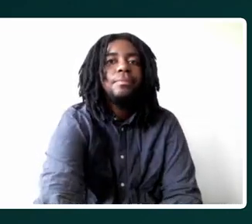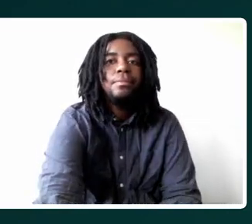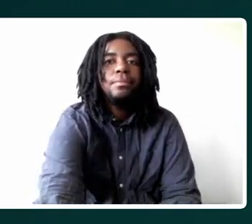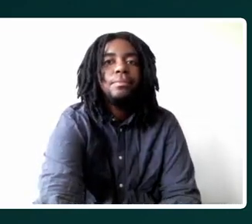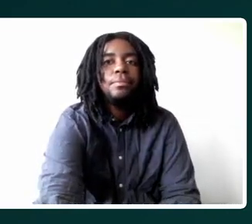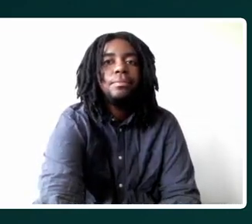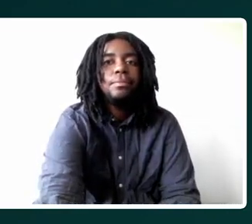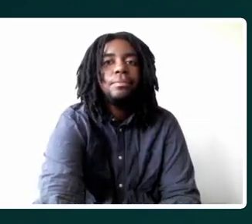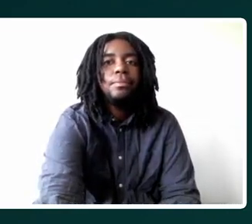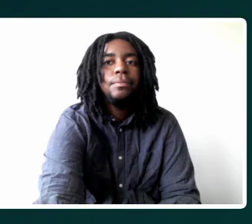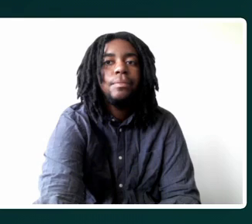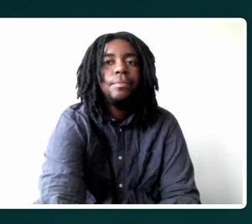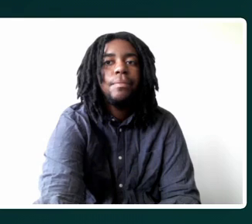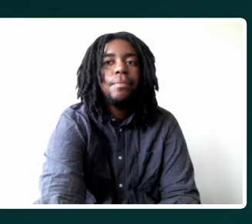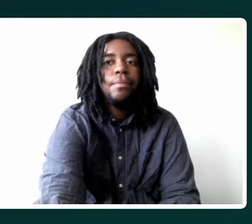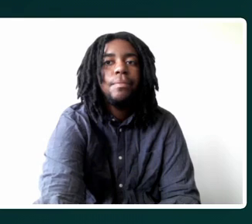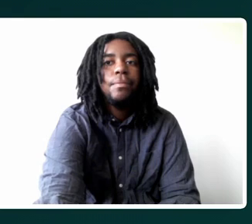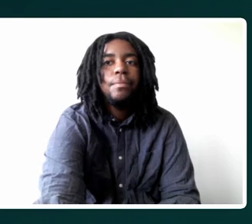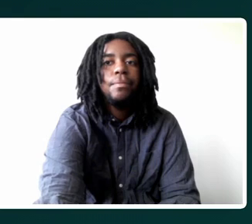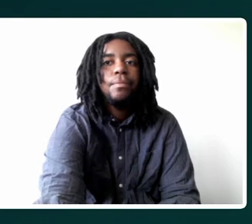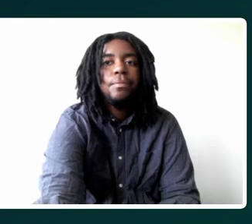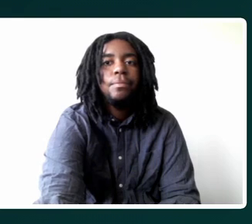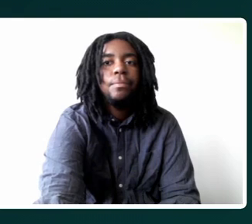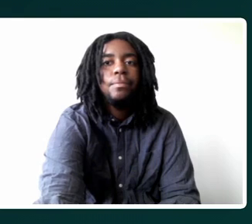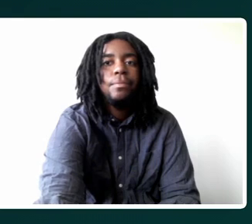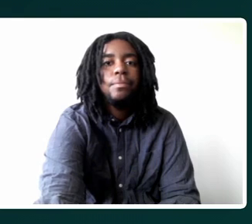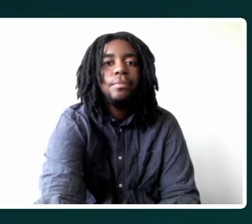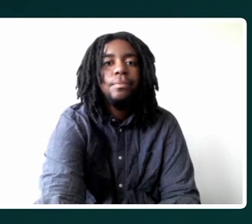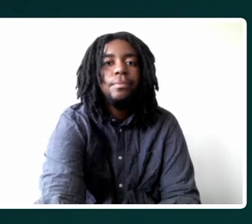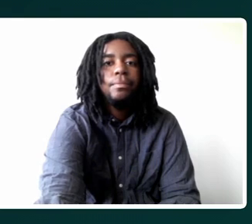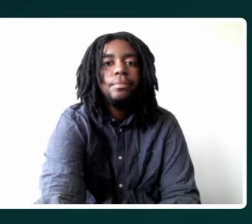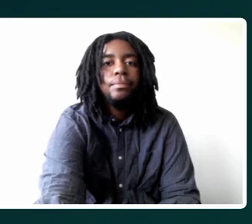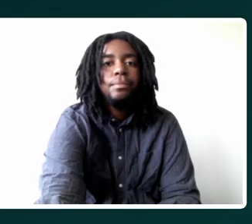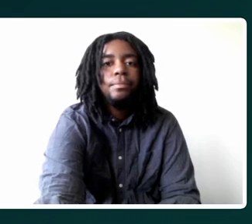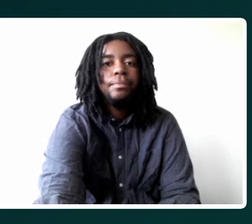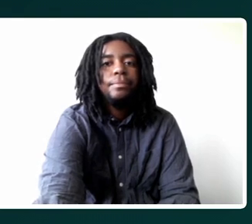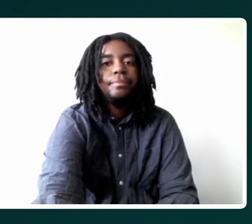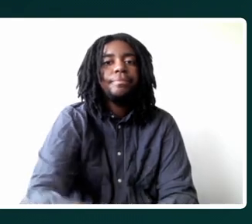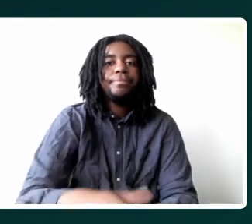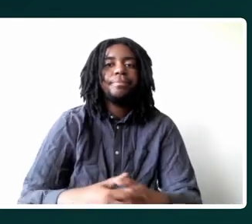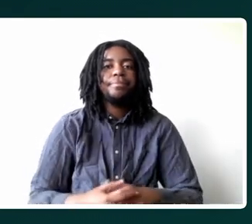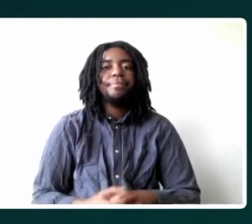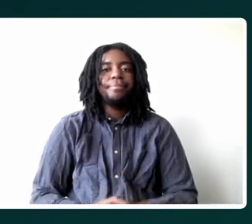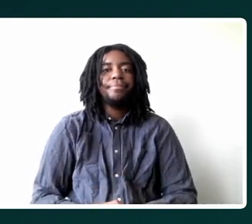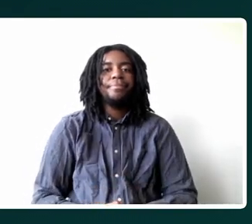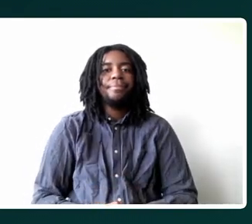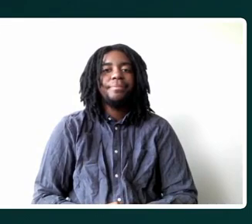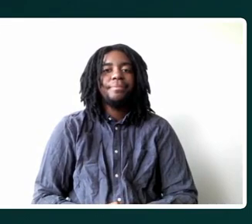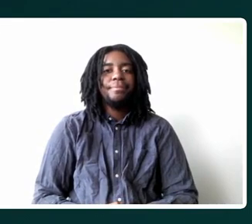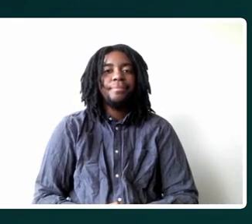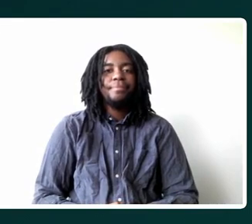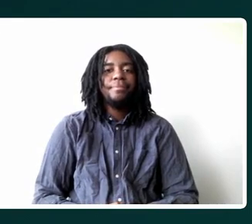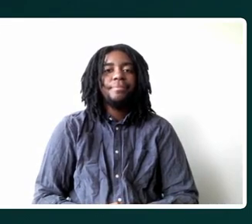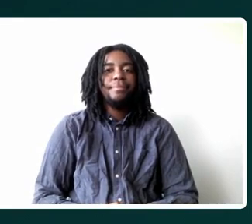Micheline Lavalle: Hi. I am Micheline Lavalle,